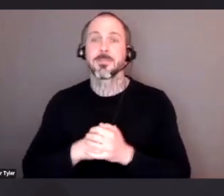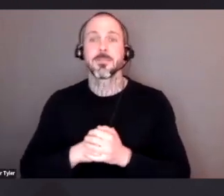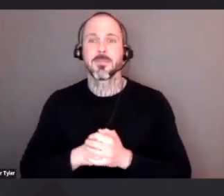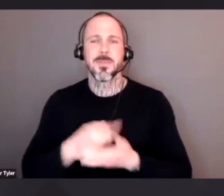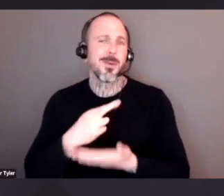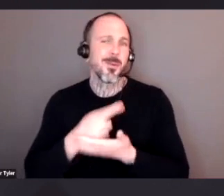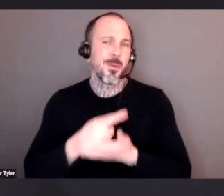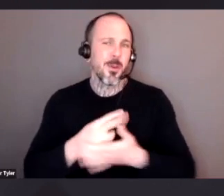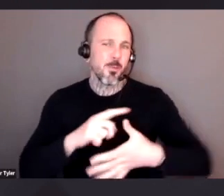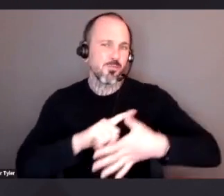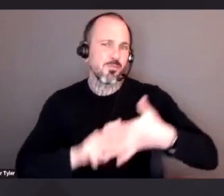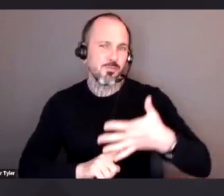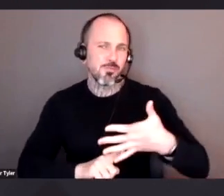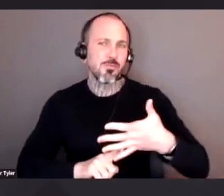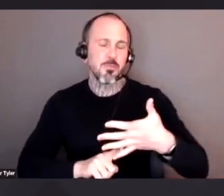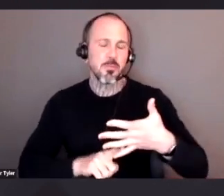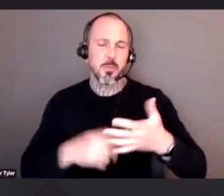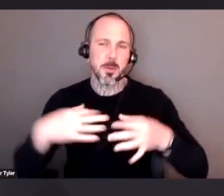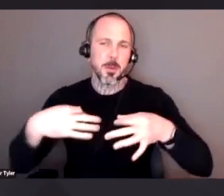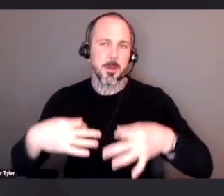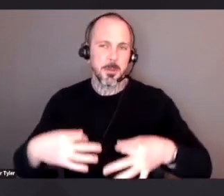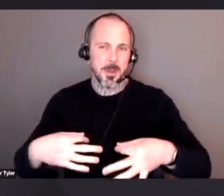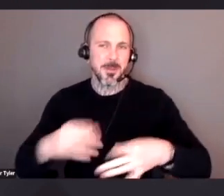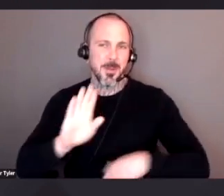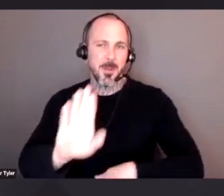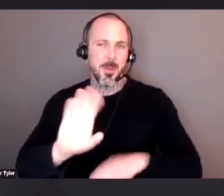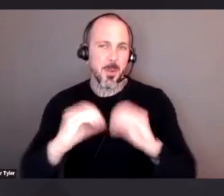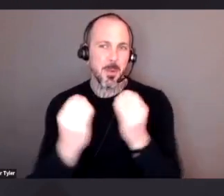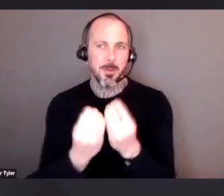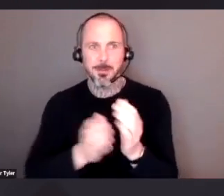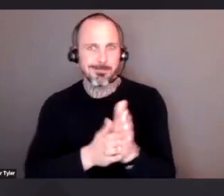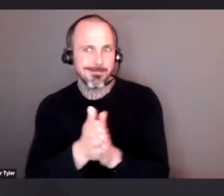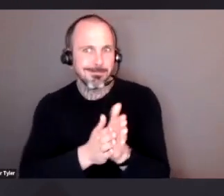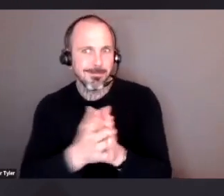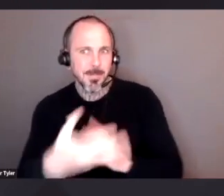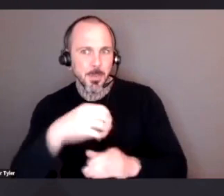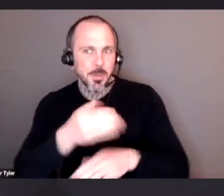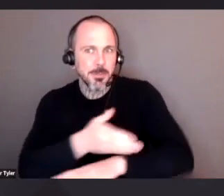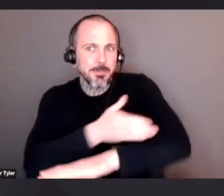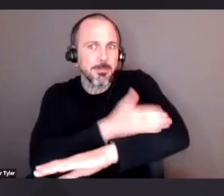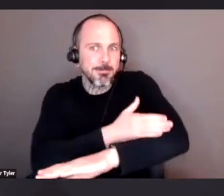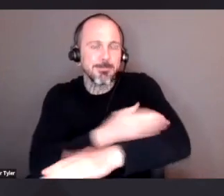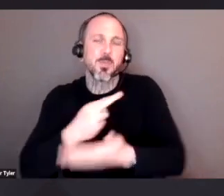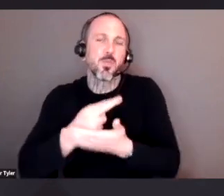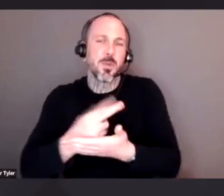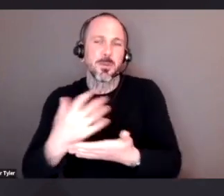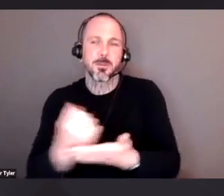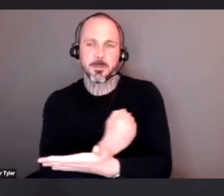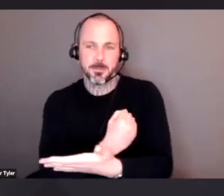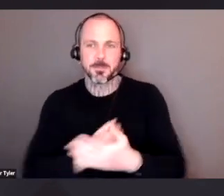At the end, we will have a Q and A session to provide space for you to ask your questions. Let's get started.